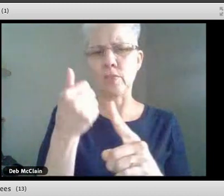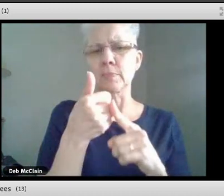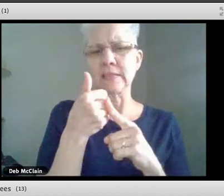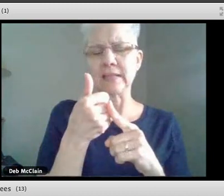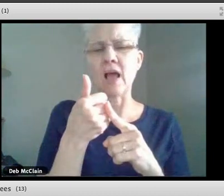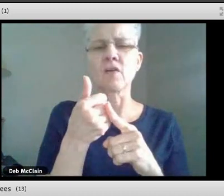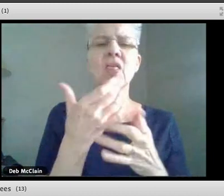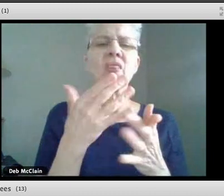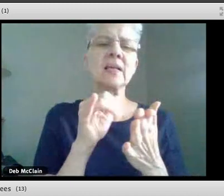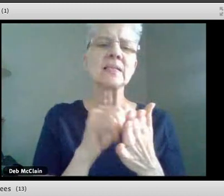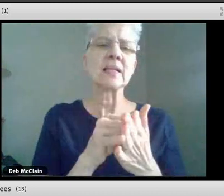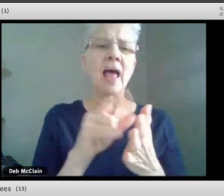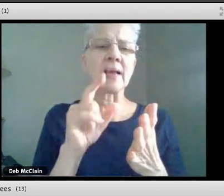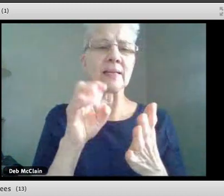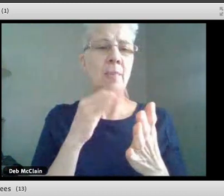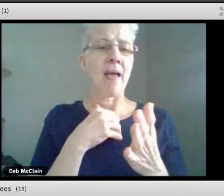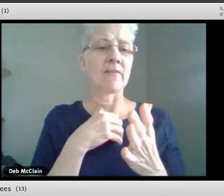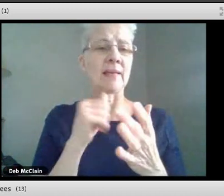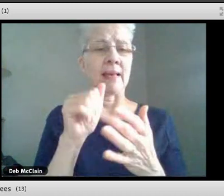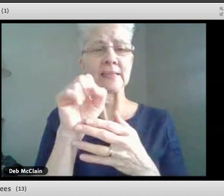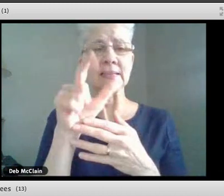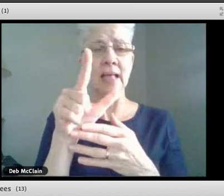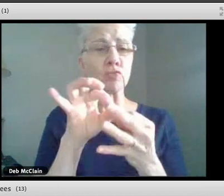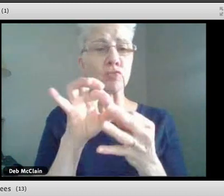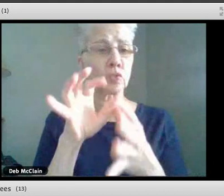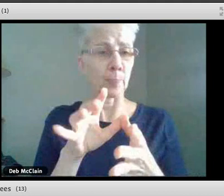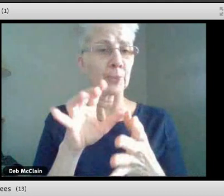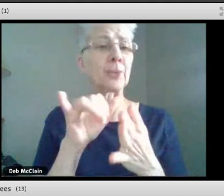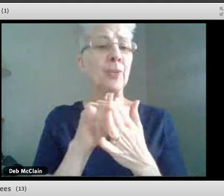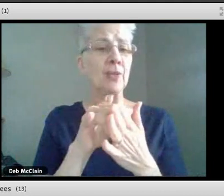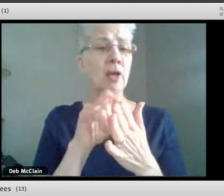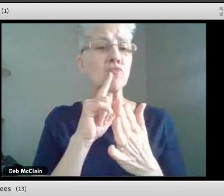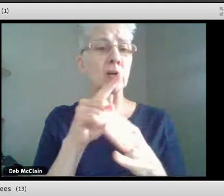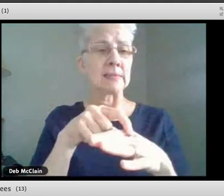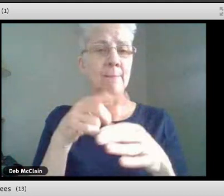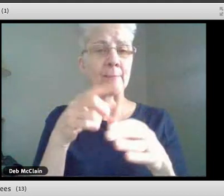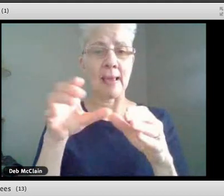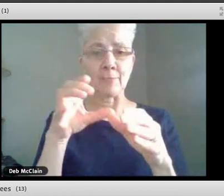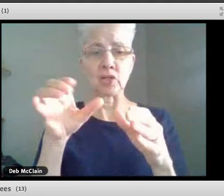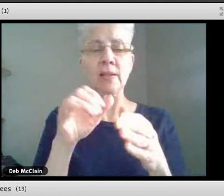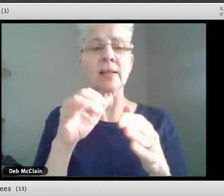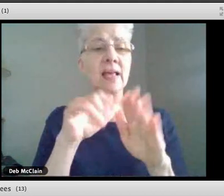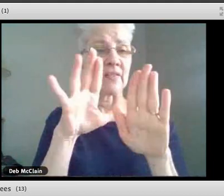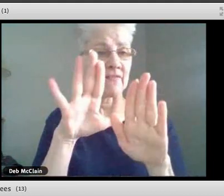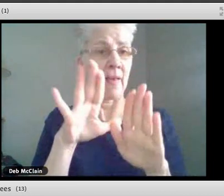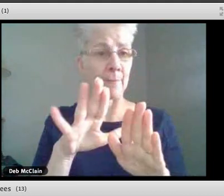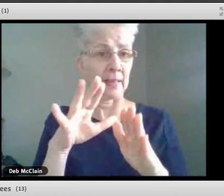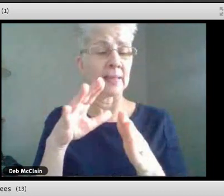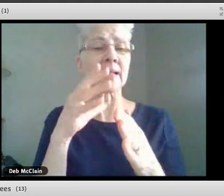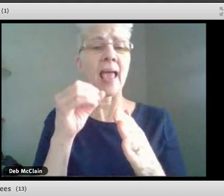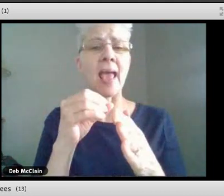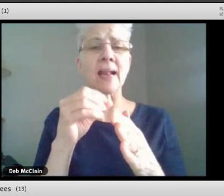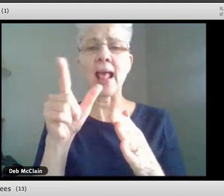things like Deb, having an American Sign Language interpreter with real-time captioning, how fabulous is that, at library programs, right?